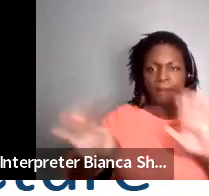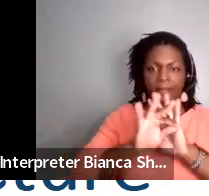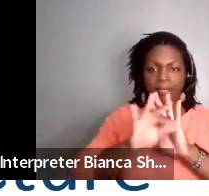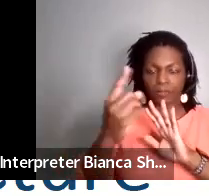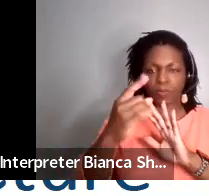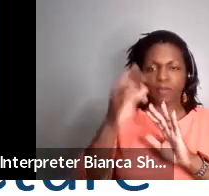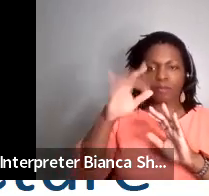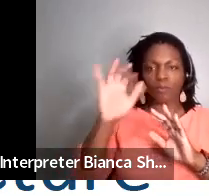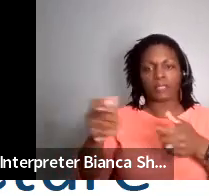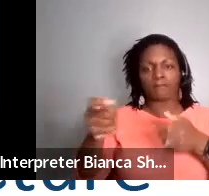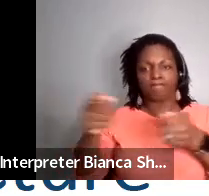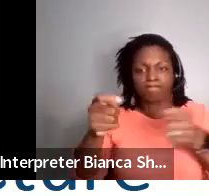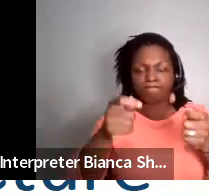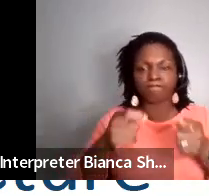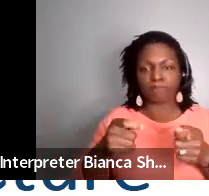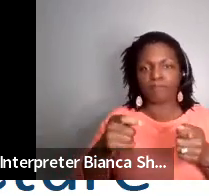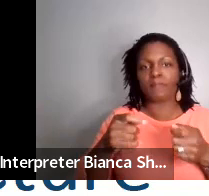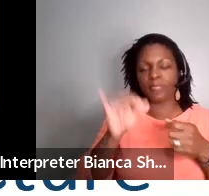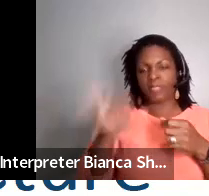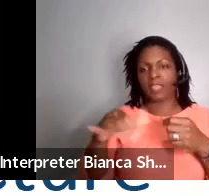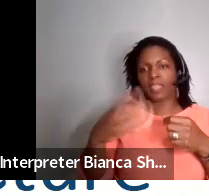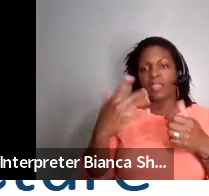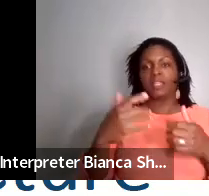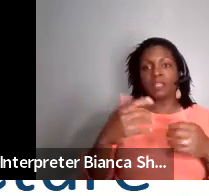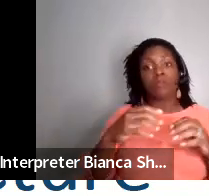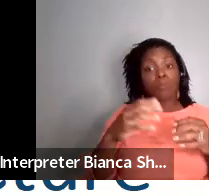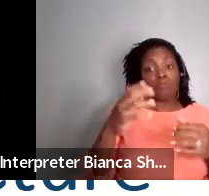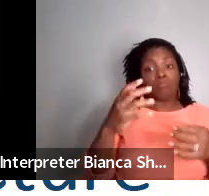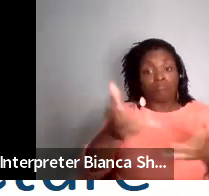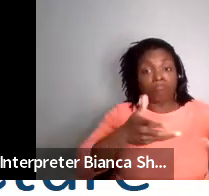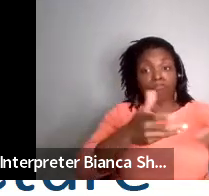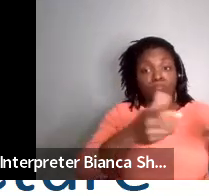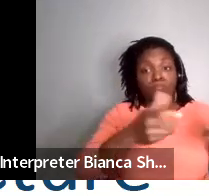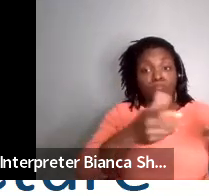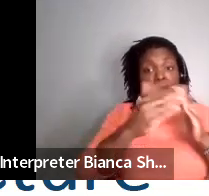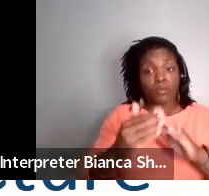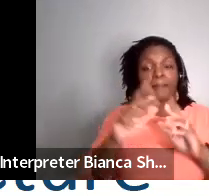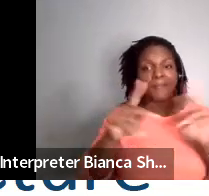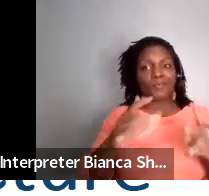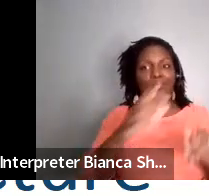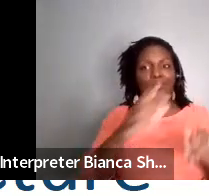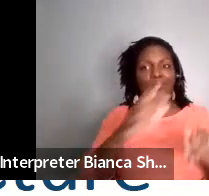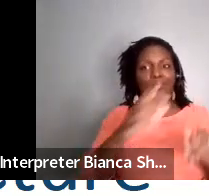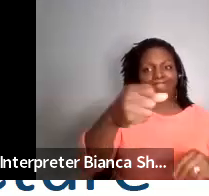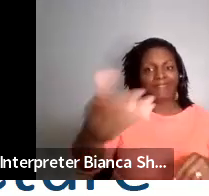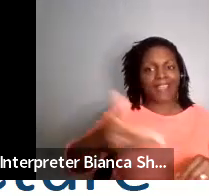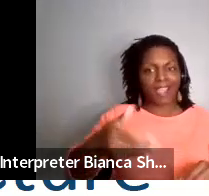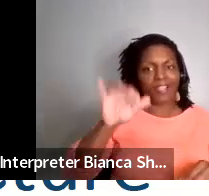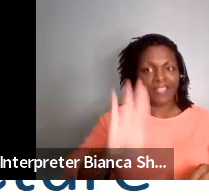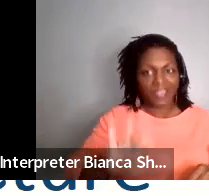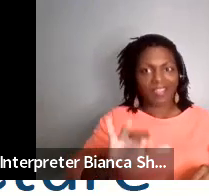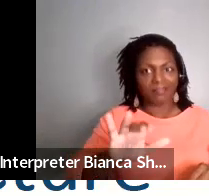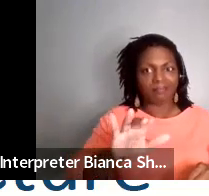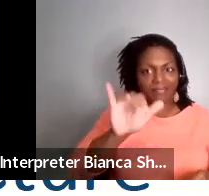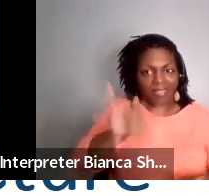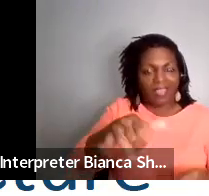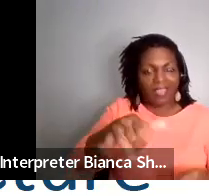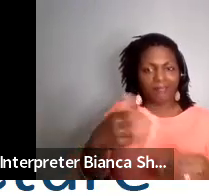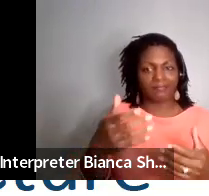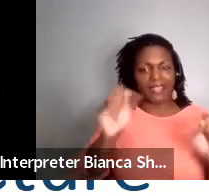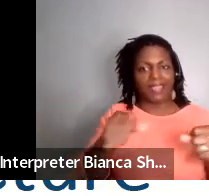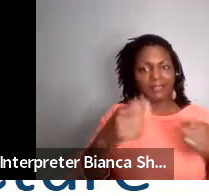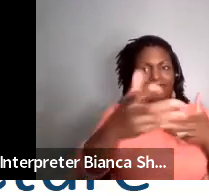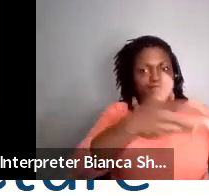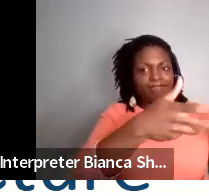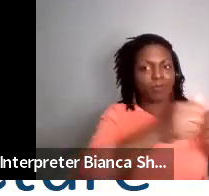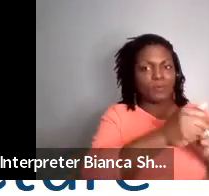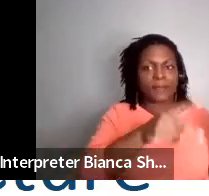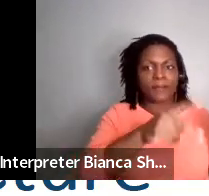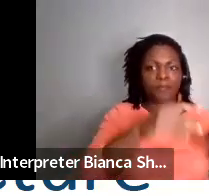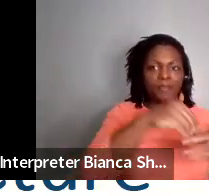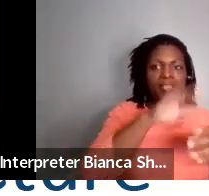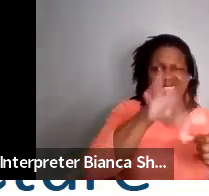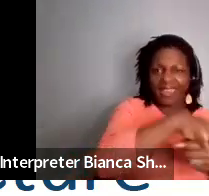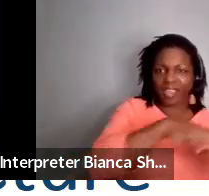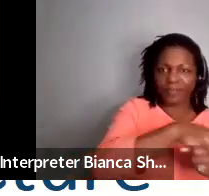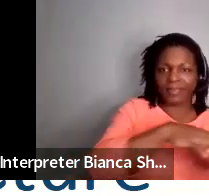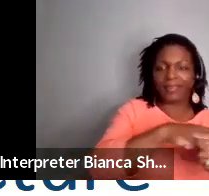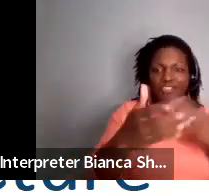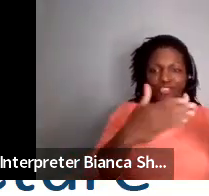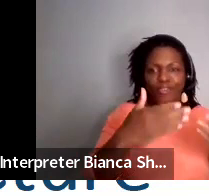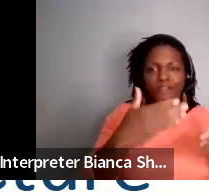They are driven by the community, the voice of the people in the community who know the community, because we know that what may work in New Orleans would not work in like Charles, and may not work in Monroe So we have to work